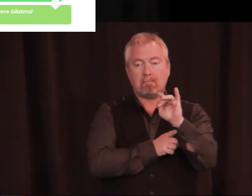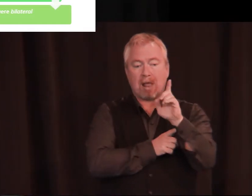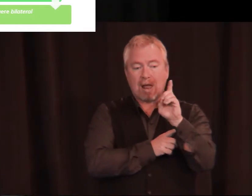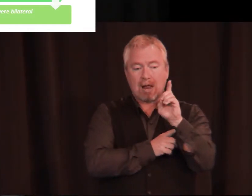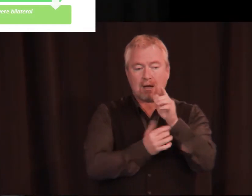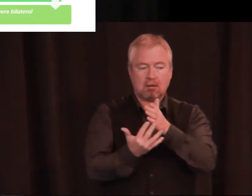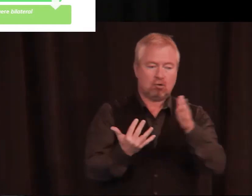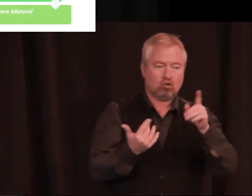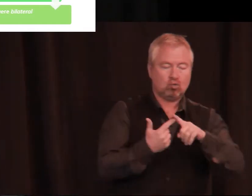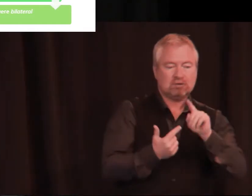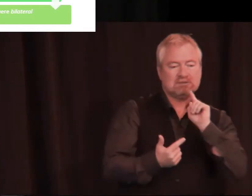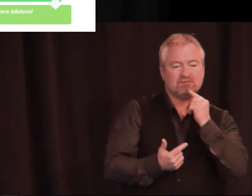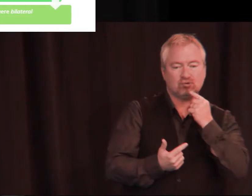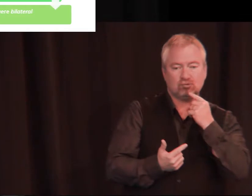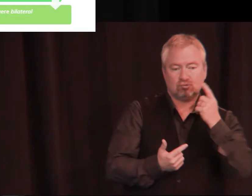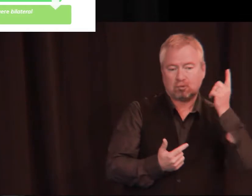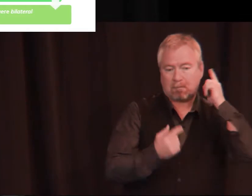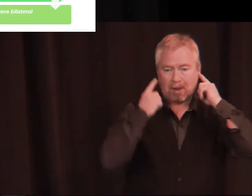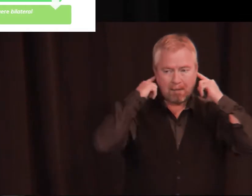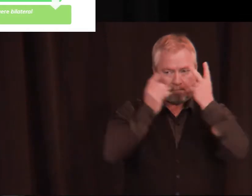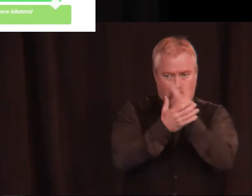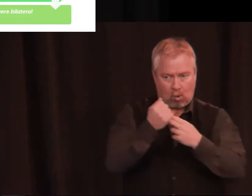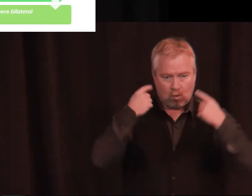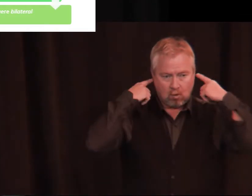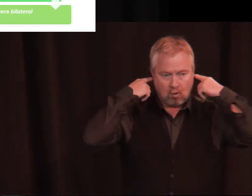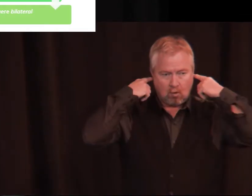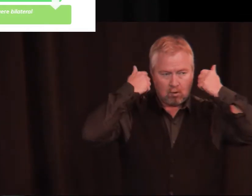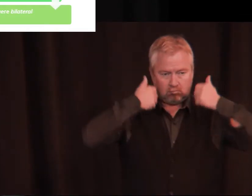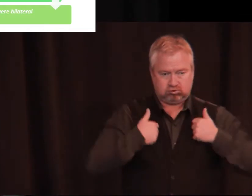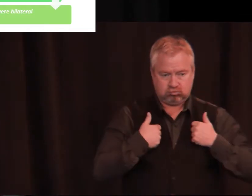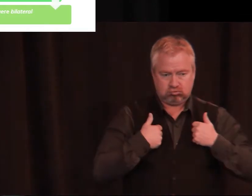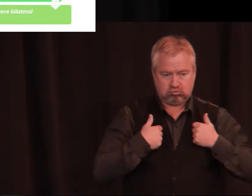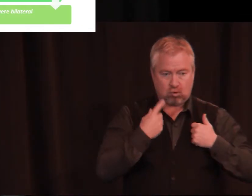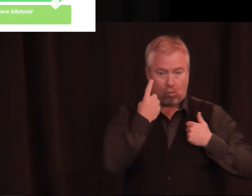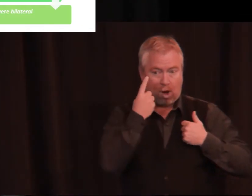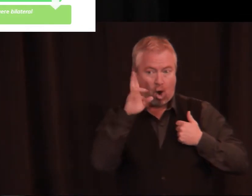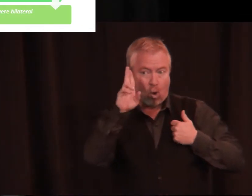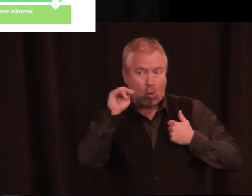so we also did not include children with unilateral losses, so a hearing loss in one ear.